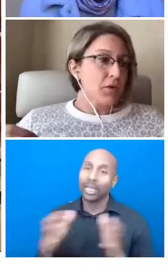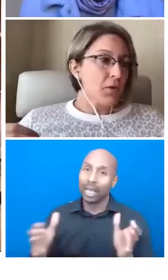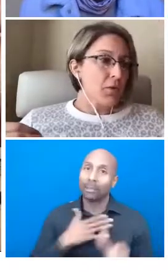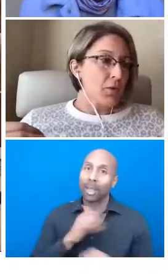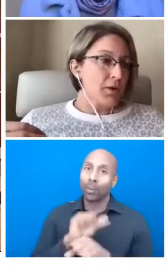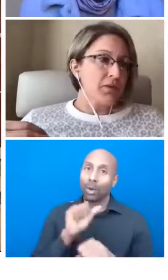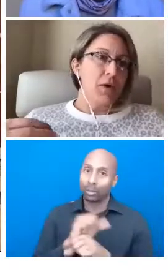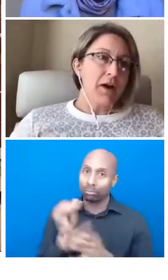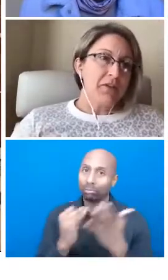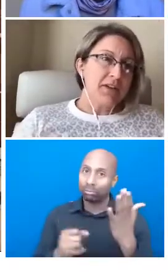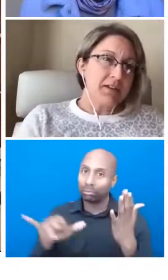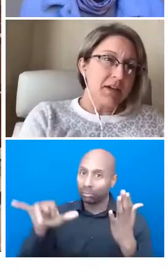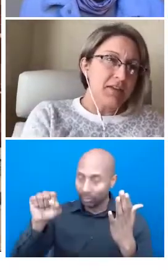do.